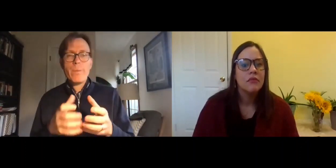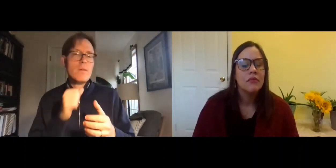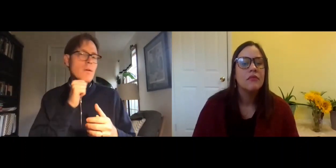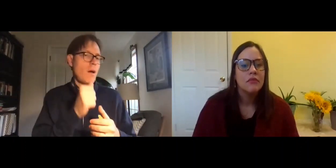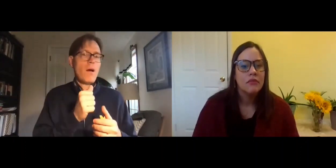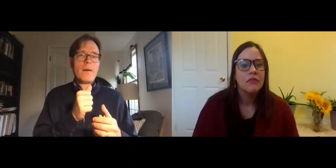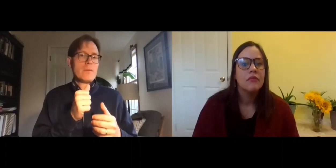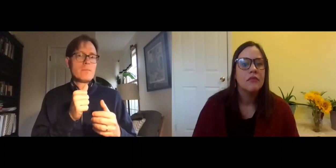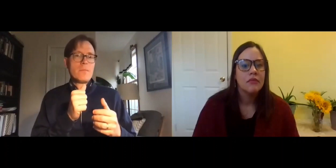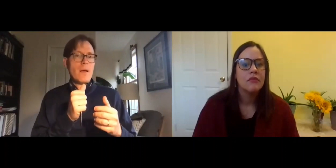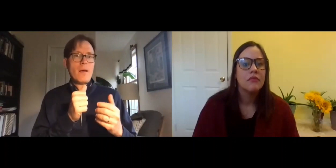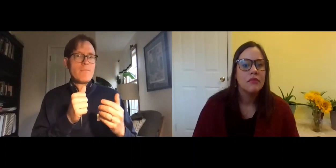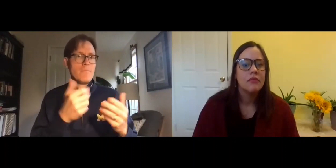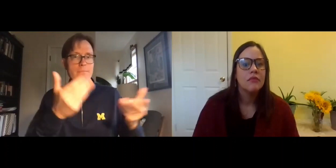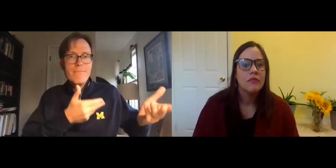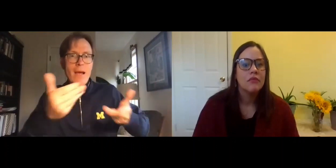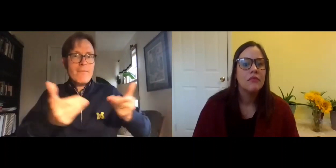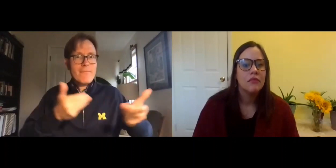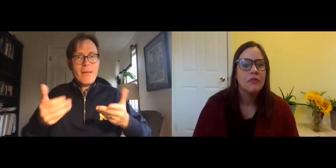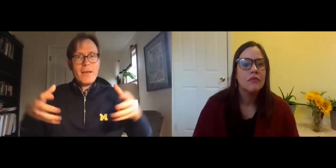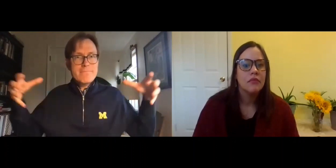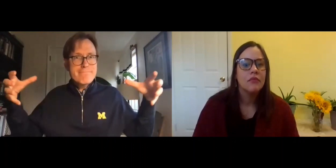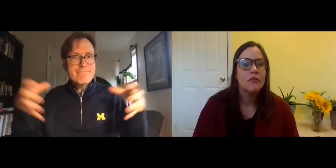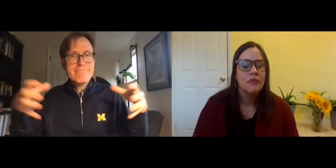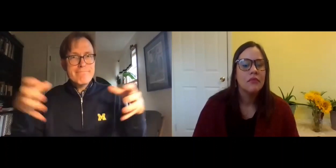That's the recommendation, definitely keep it to a small group.